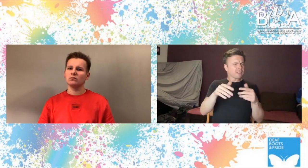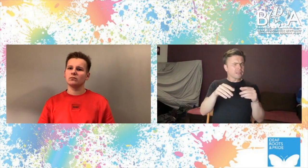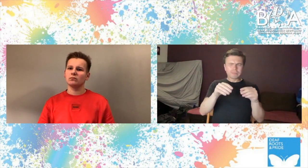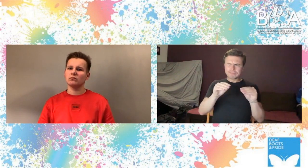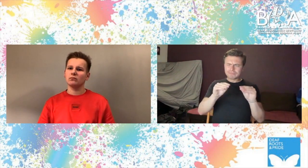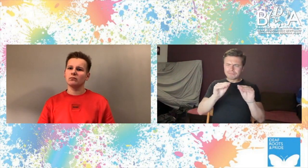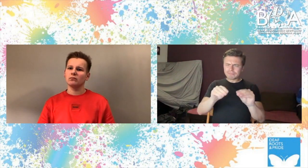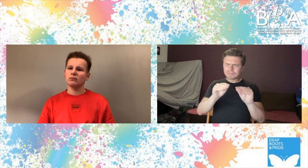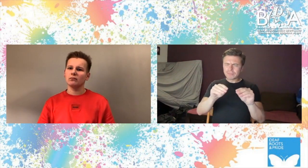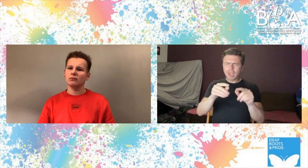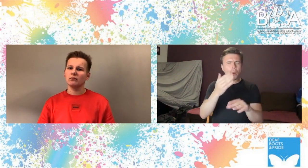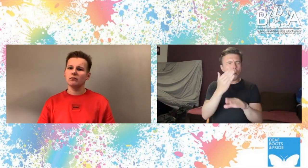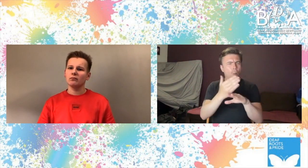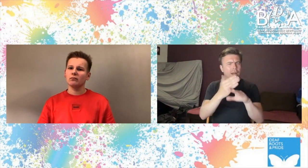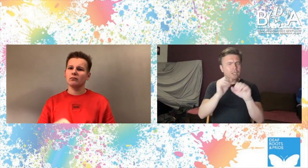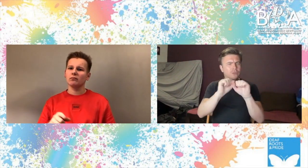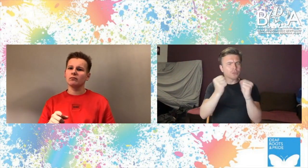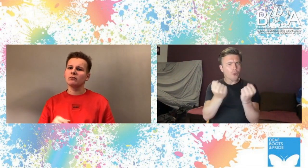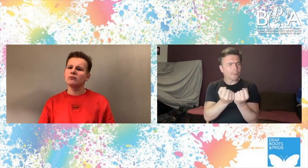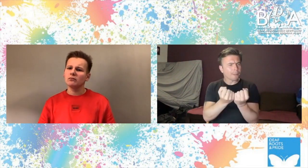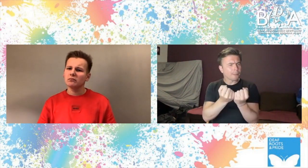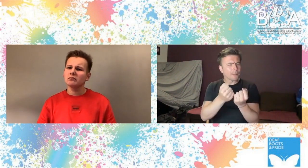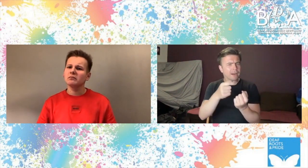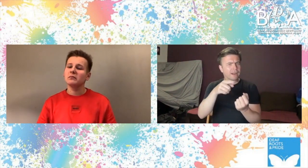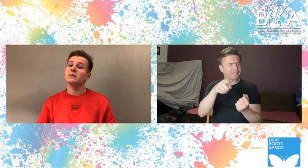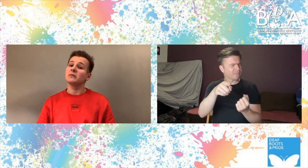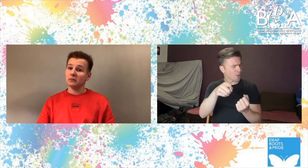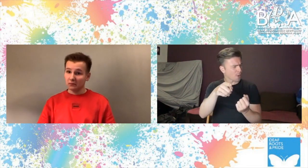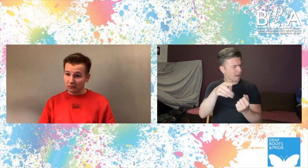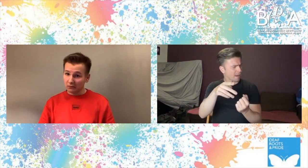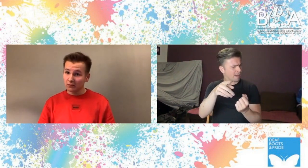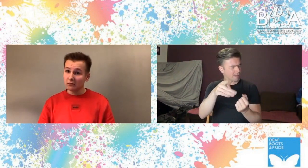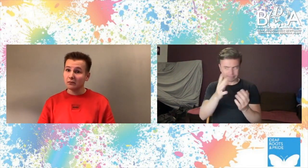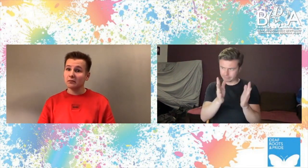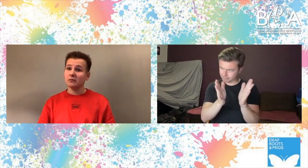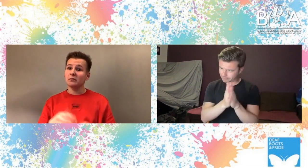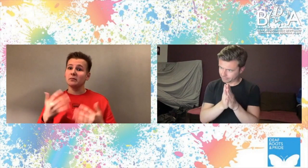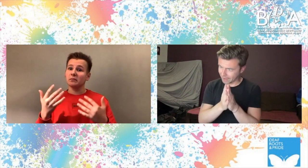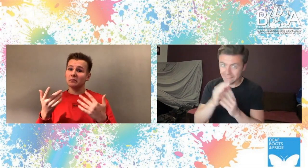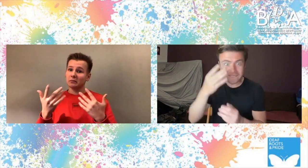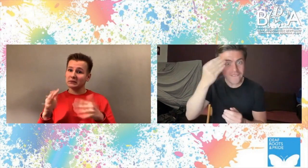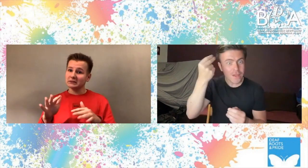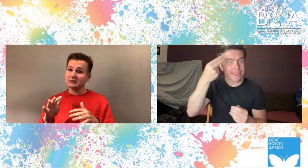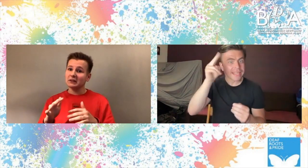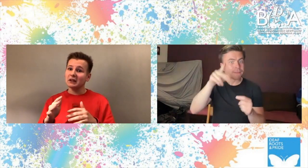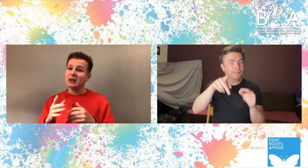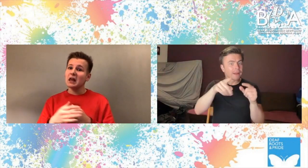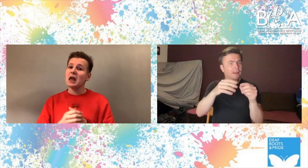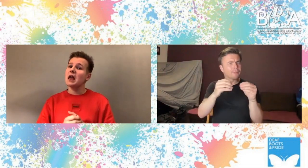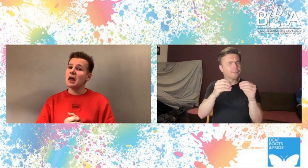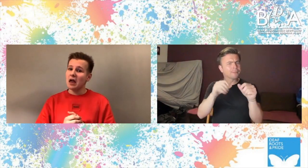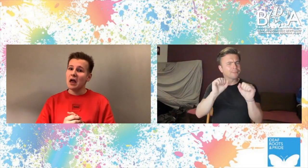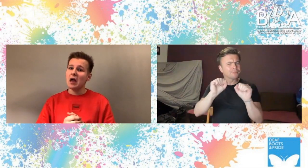can do it. I taught a workshop for… I forget the name of it now… It’s like